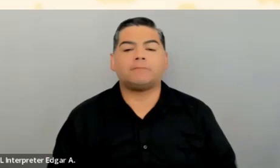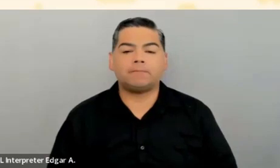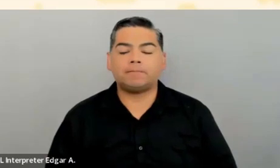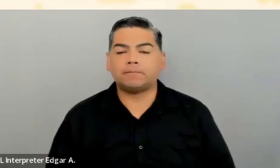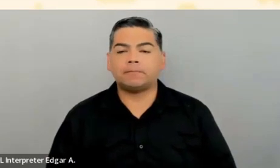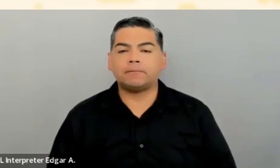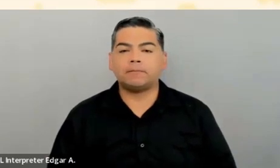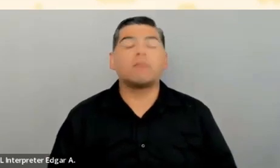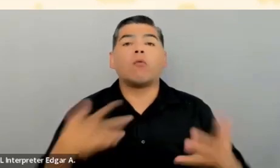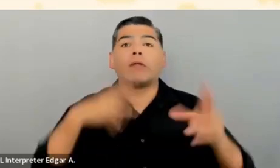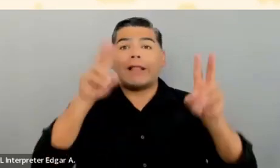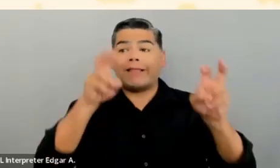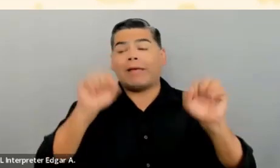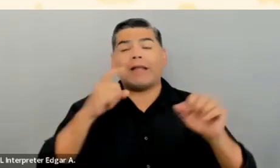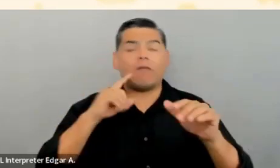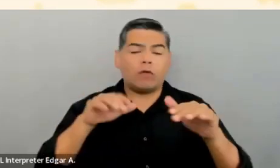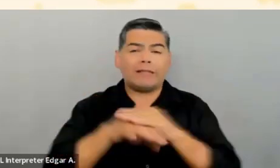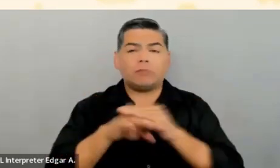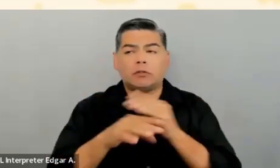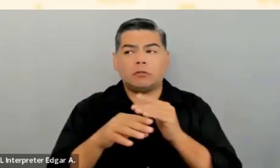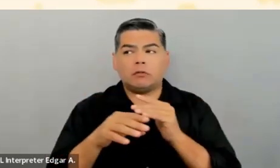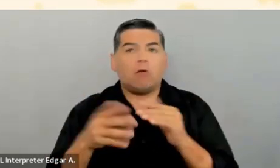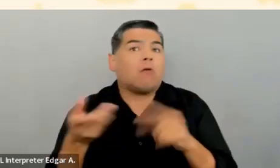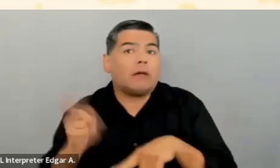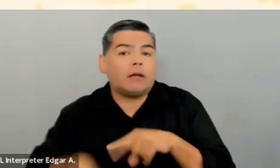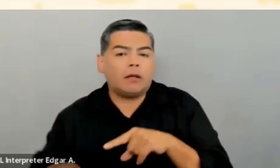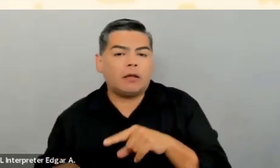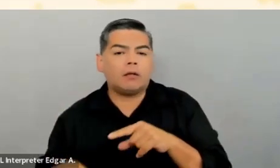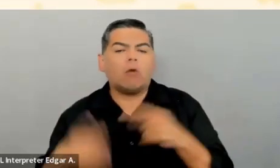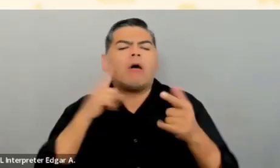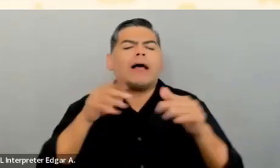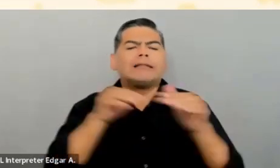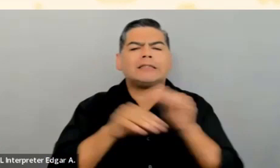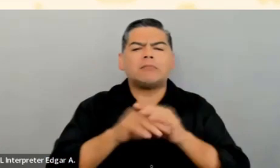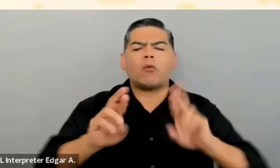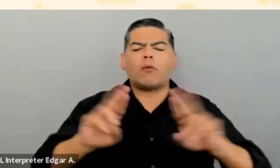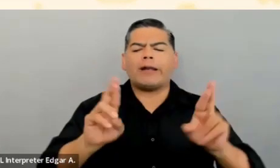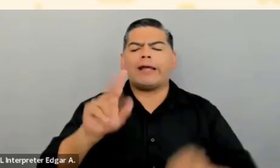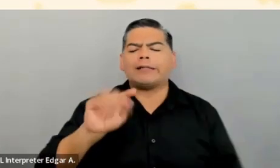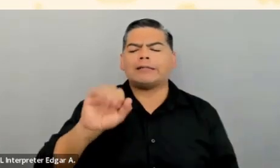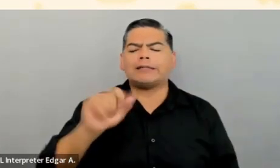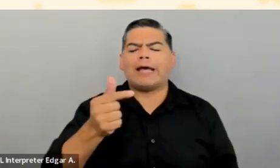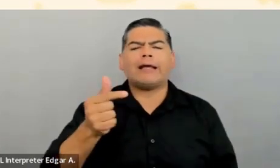and what they can not. What the accessibility ready tag covers, what it does not cover.